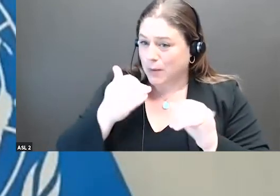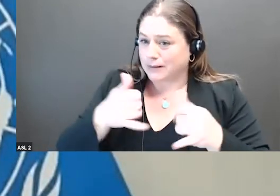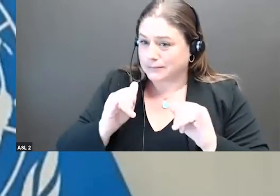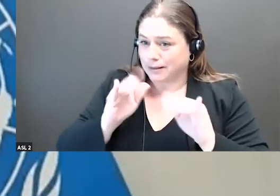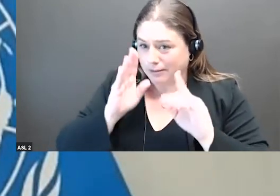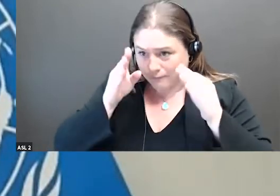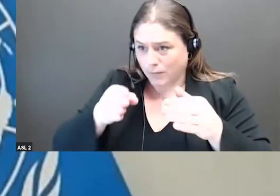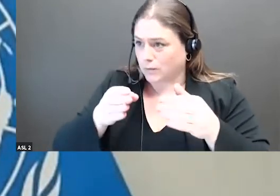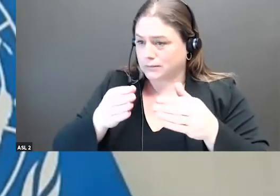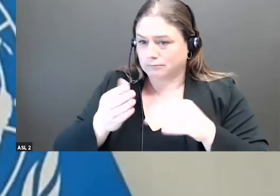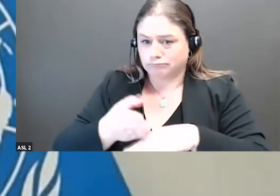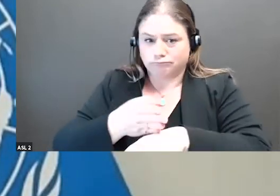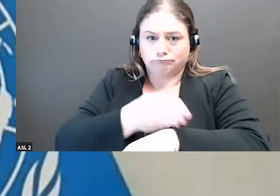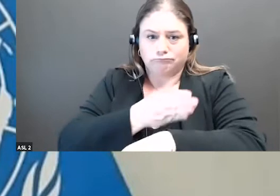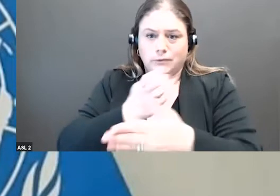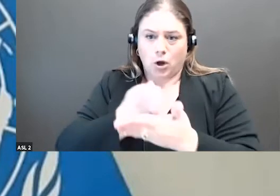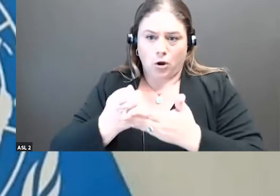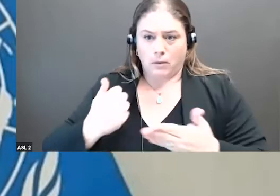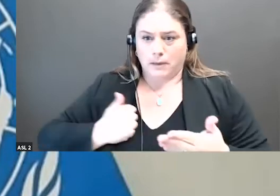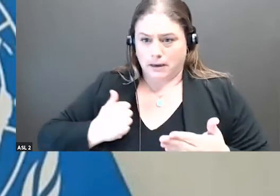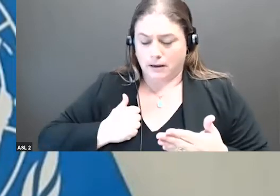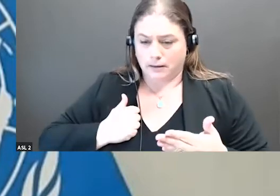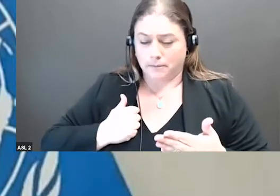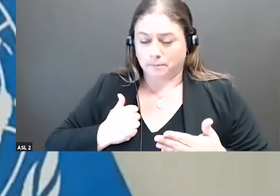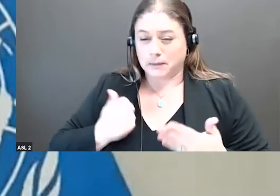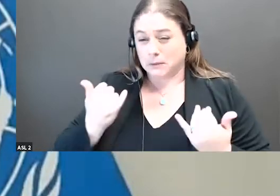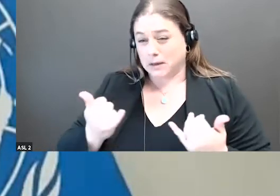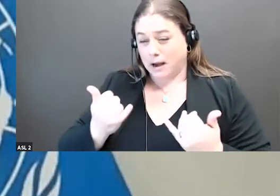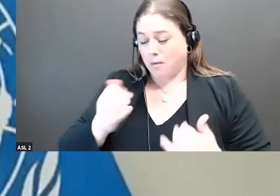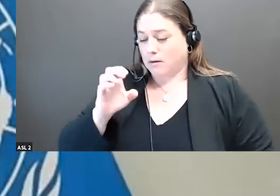So, what role can the Convention on the Rights of Persons with Disabilities, what we call for short